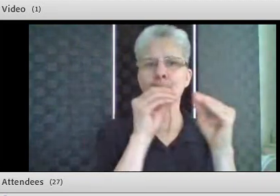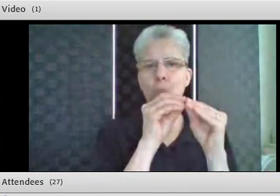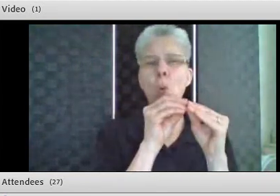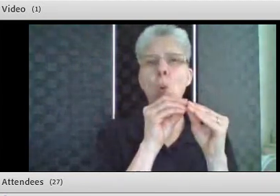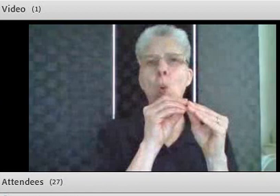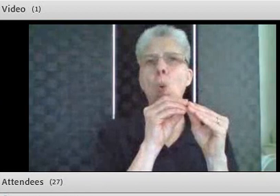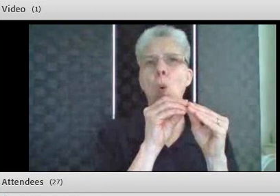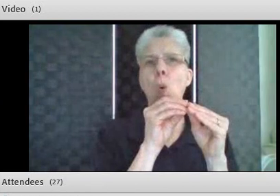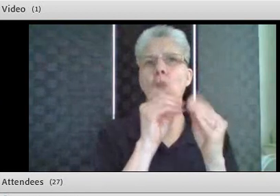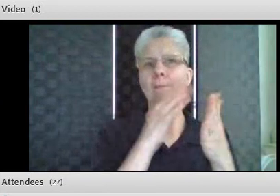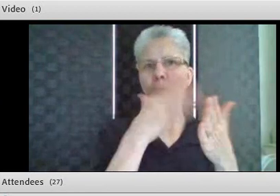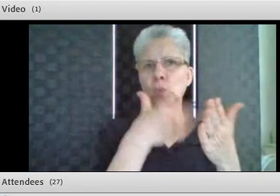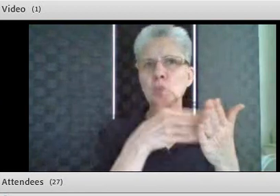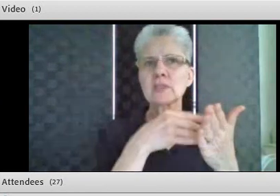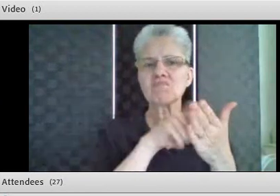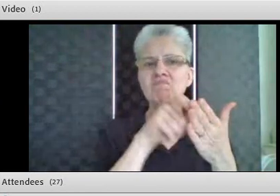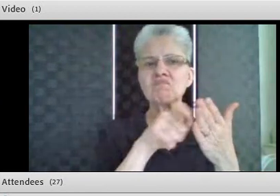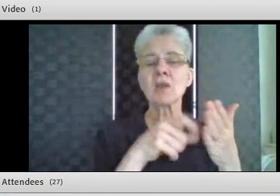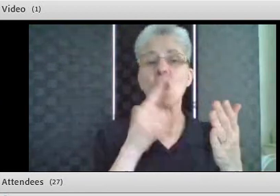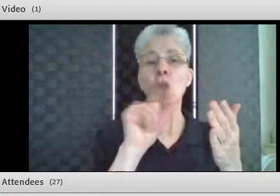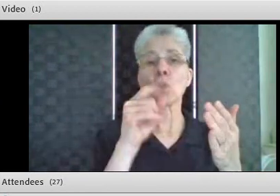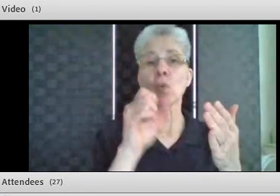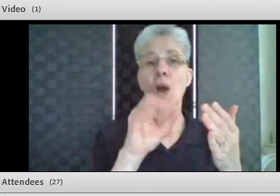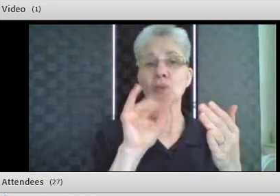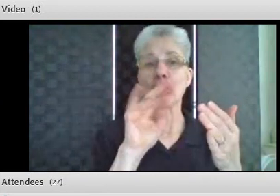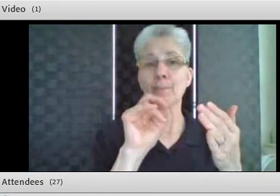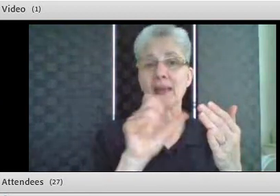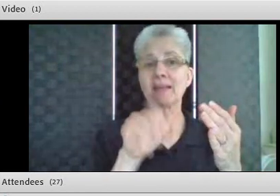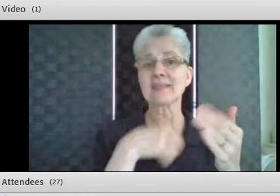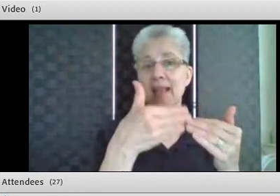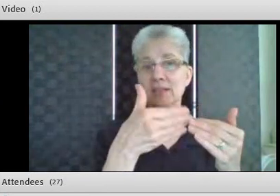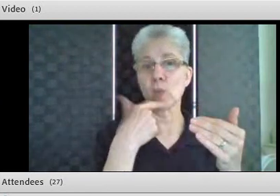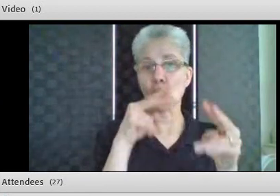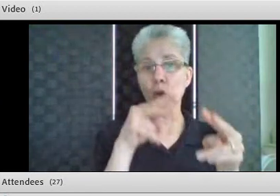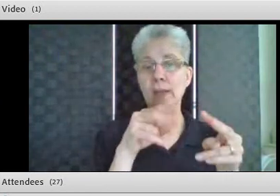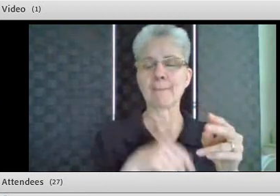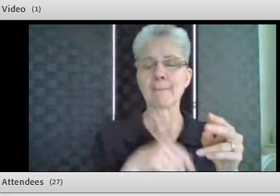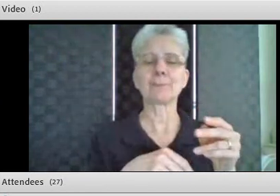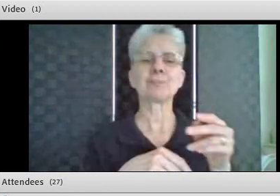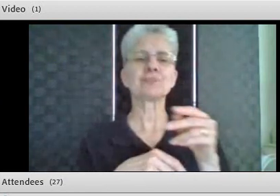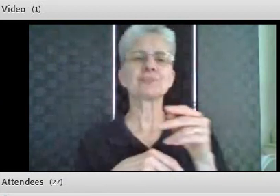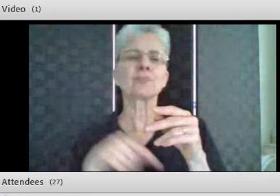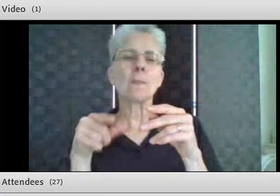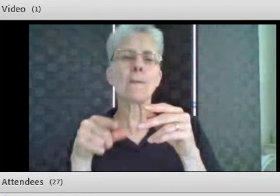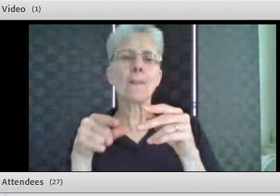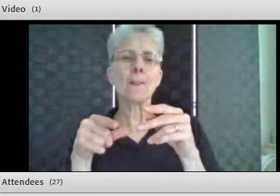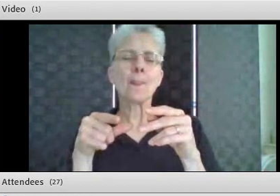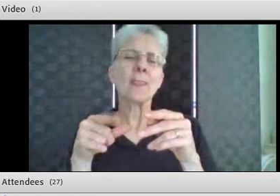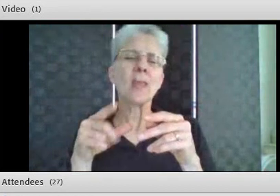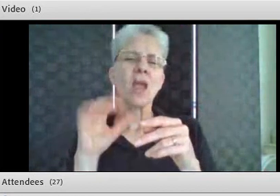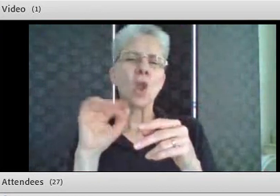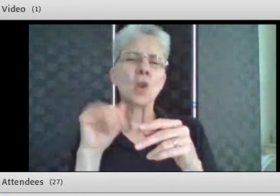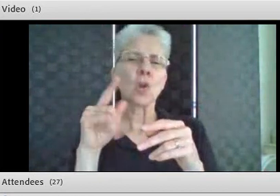We're going to start getting into things where you can start to build a little bit more and go a little bit deeper to create more compositions,